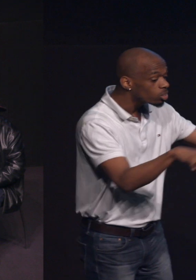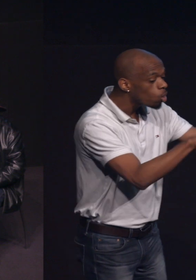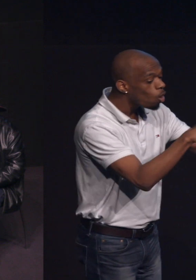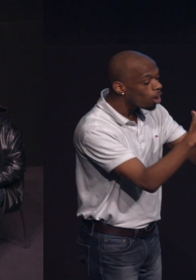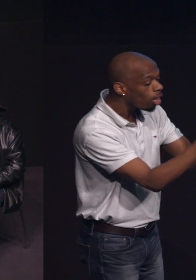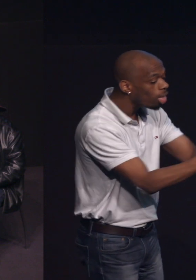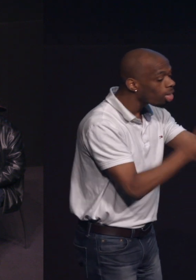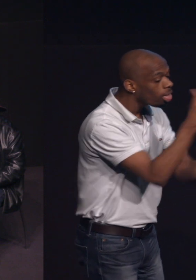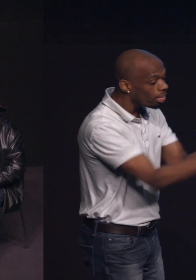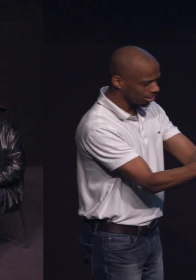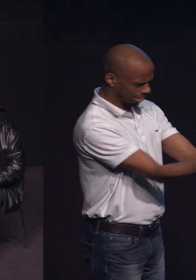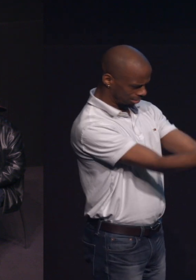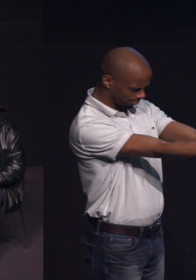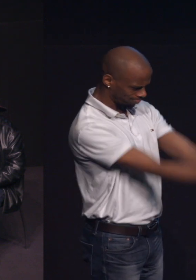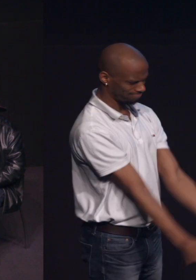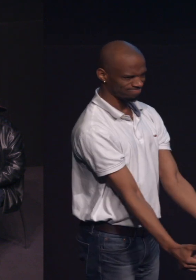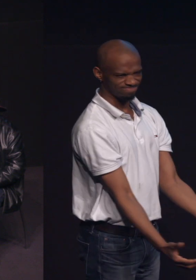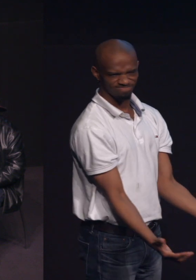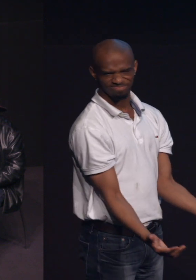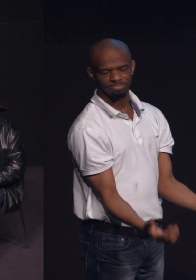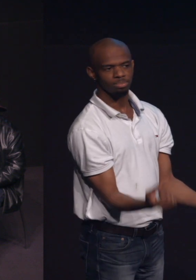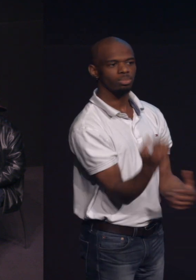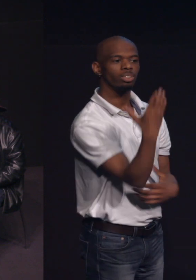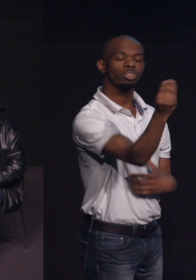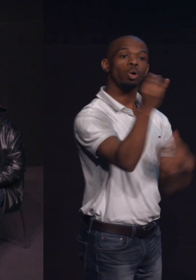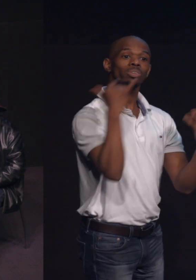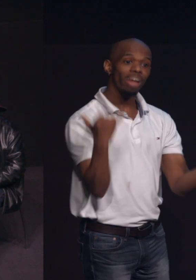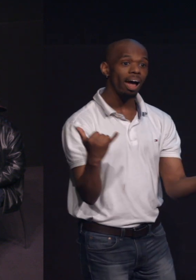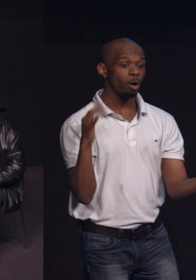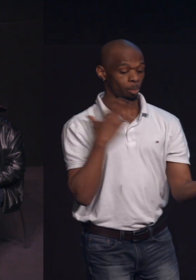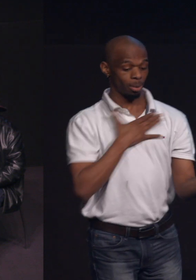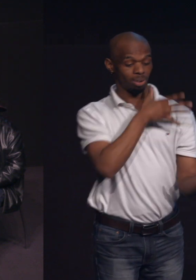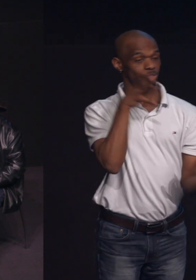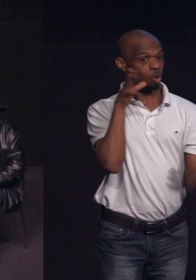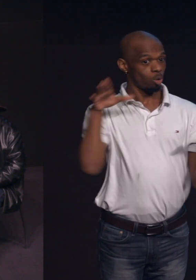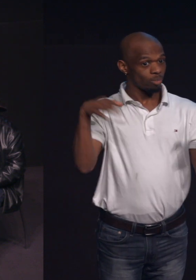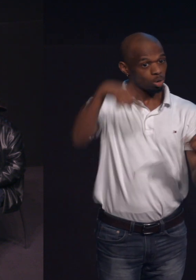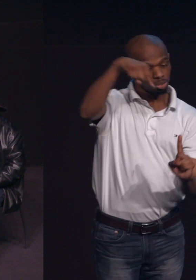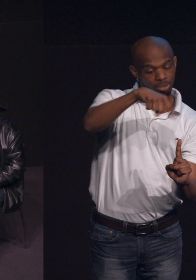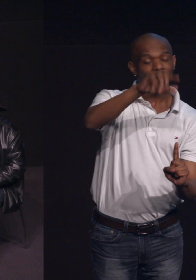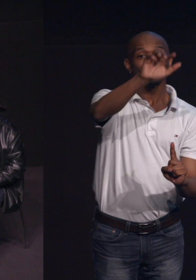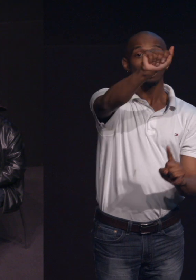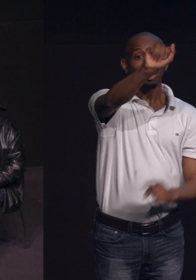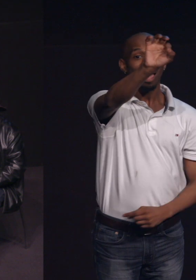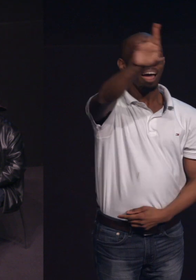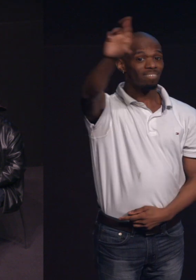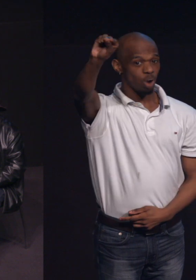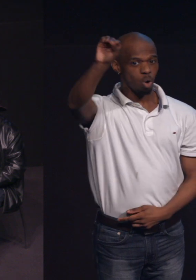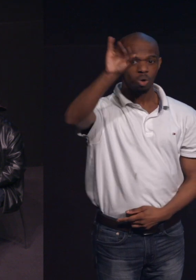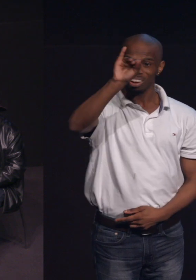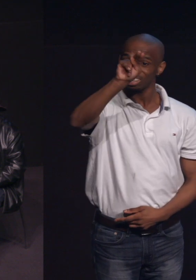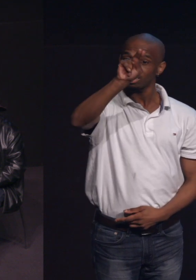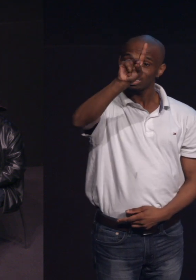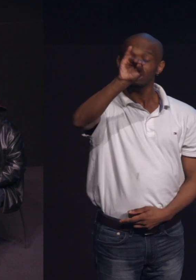So part of our journey at EARTHseed is Afro Indigenous permaculture, which is basically understanding how have people